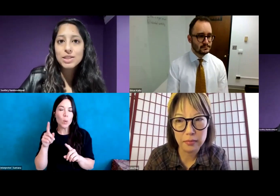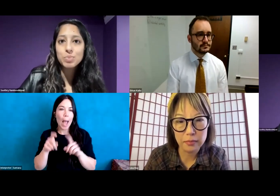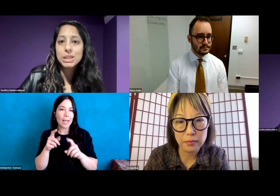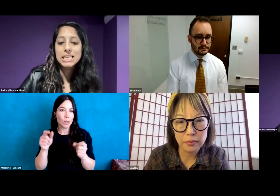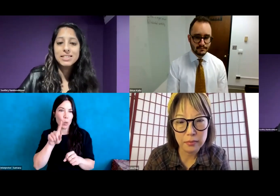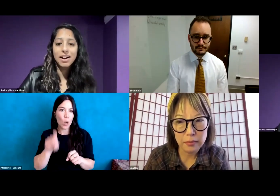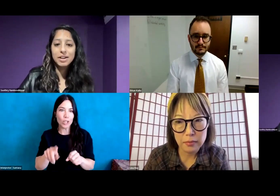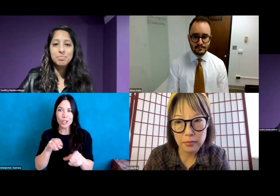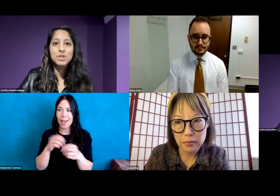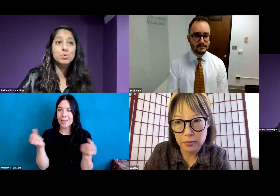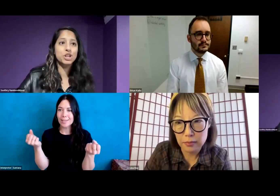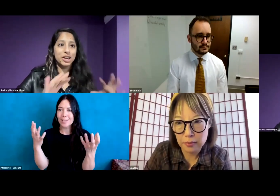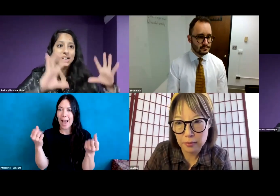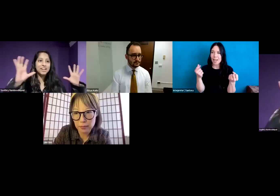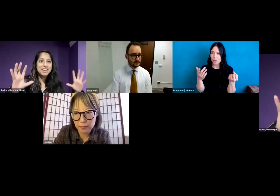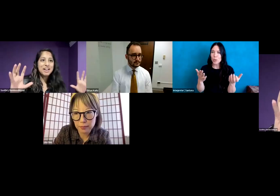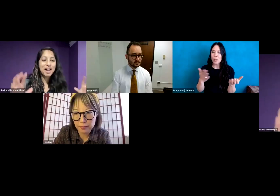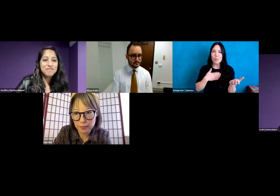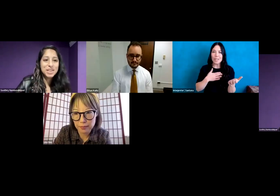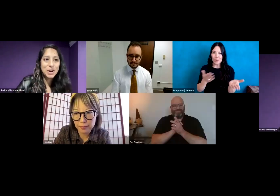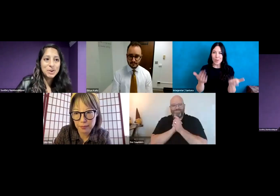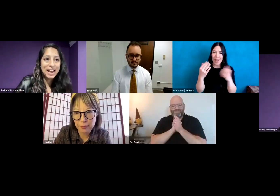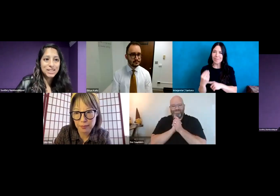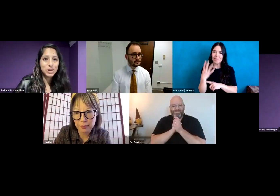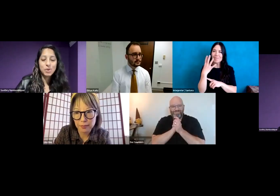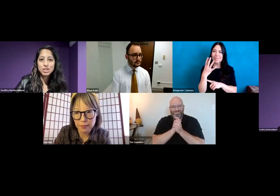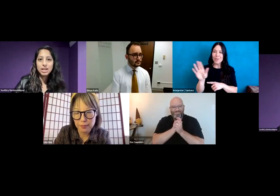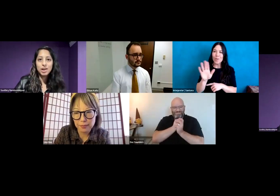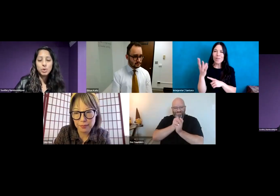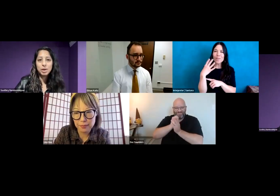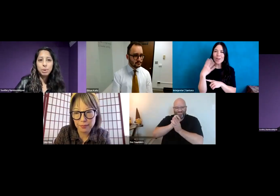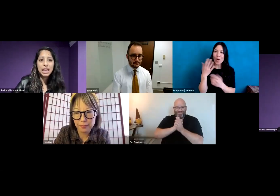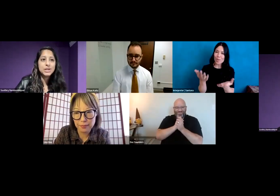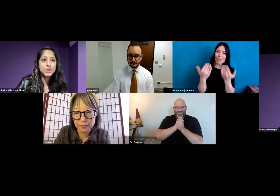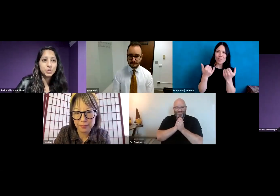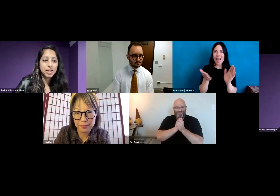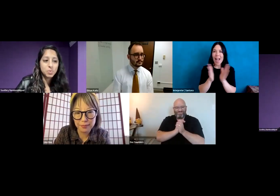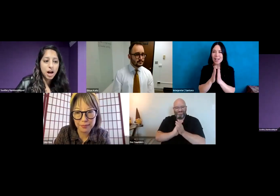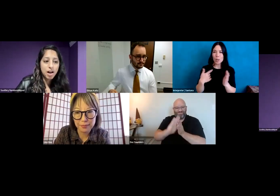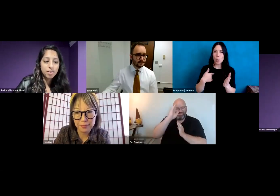We have somebody who wants to ask a question in ASL. So please unmute your video and ask your question, and we can pin you as well.